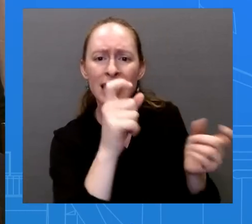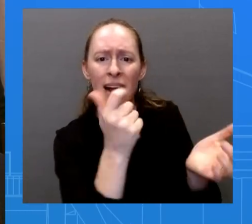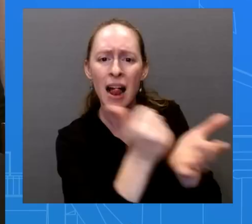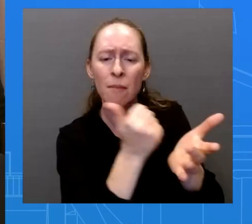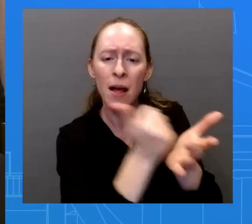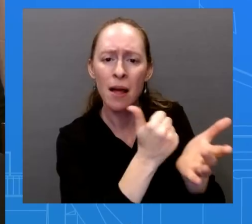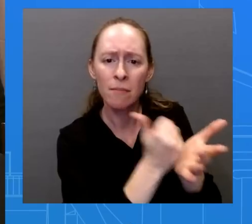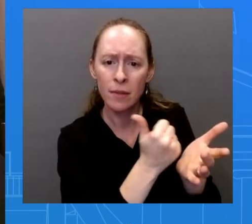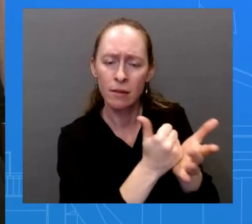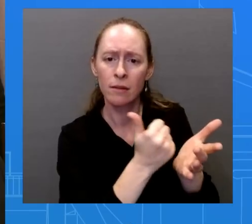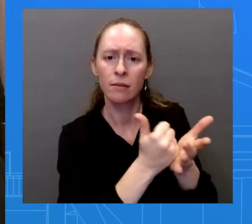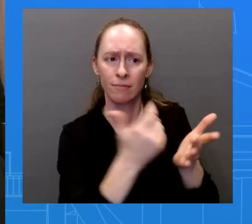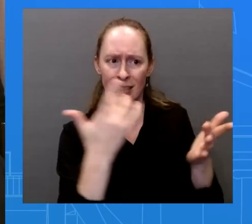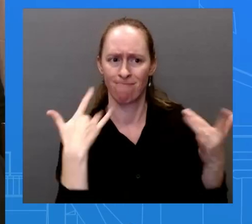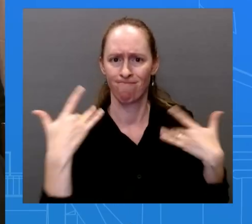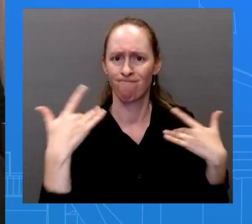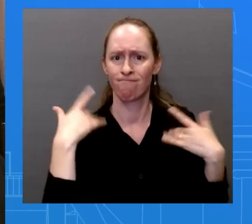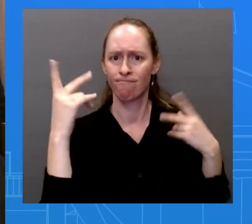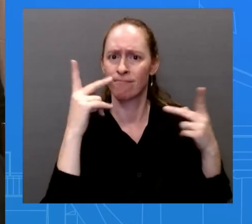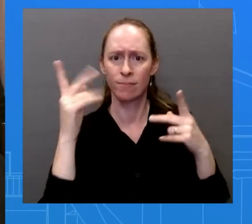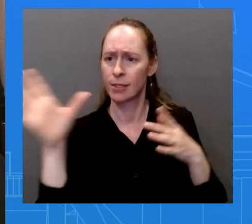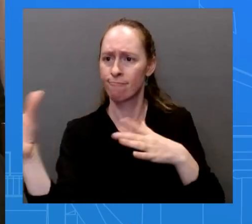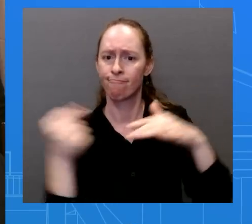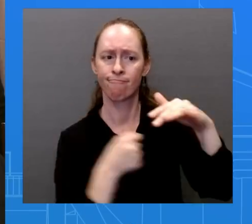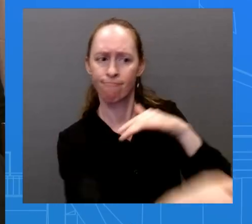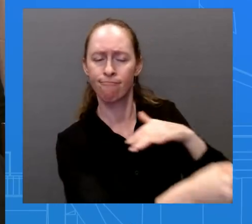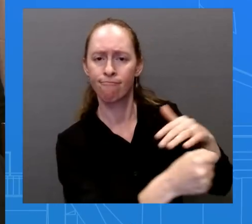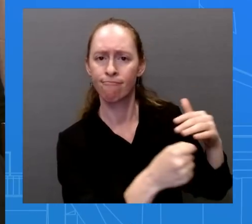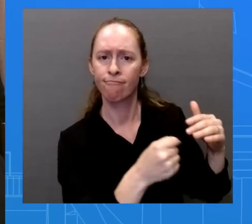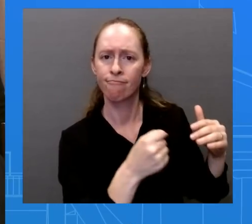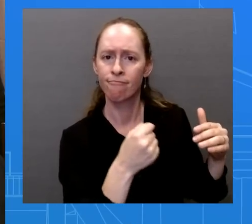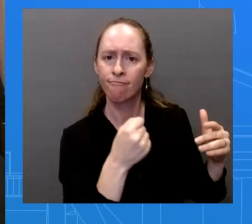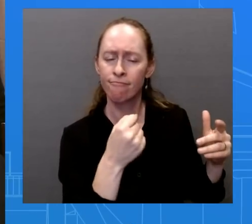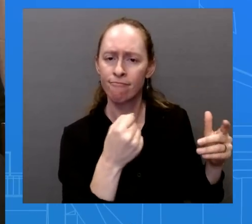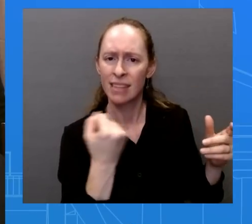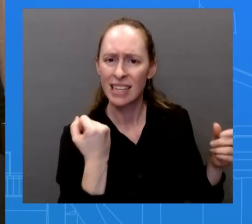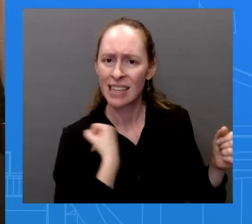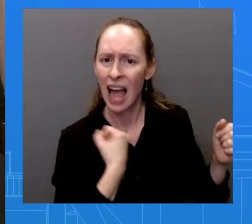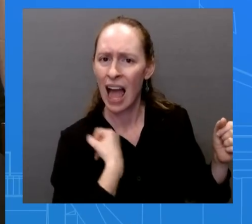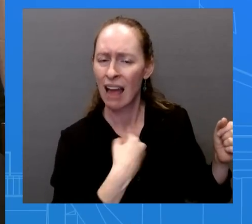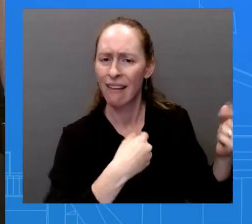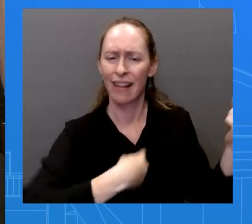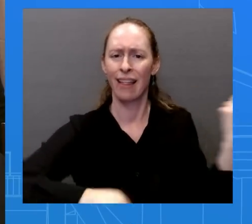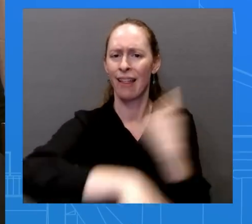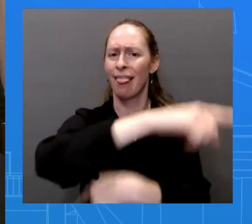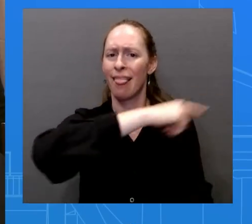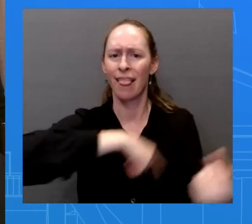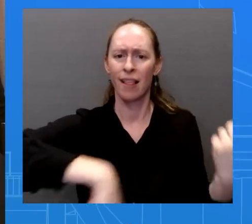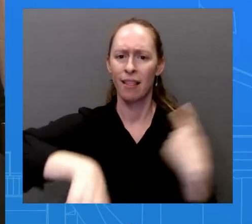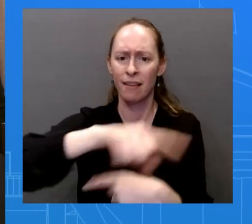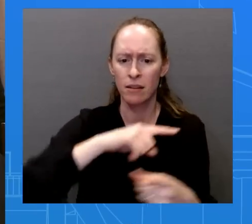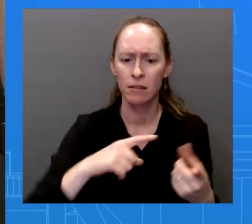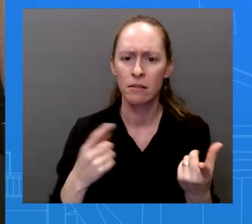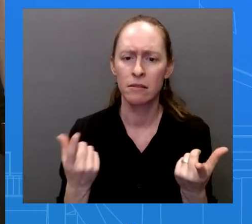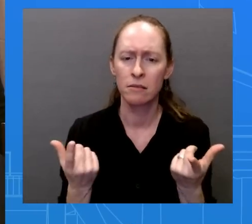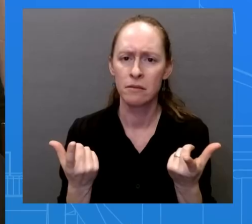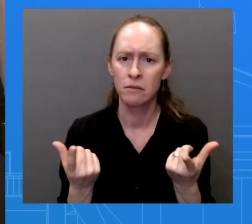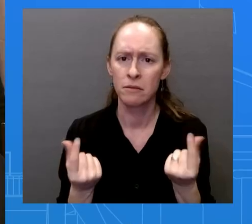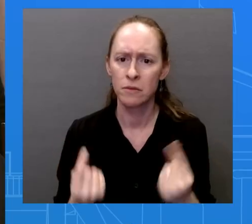has called for a rapid reaction force that would be created in conjunction bilaterally between Haiti and a third party